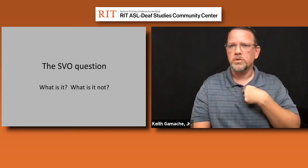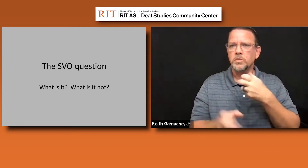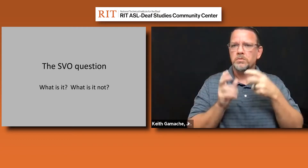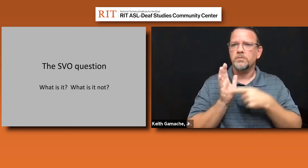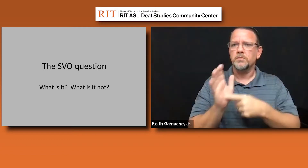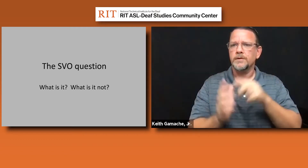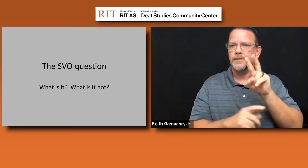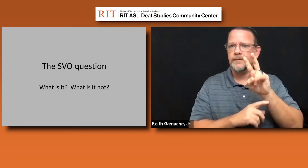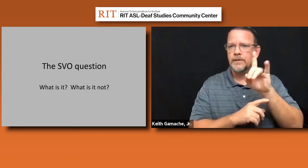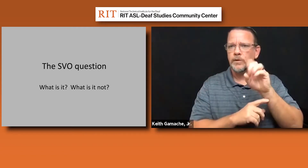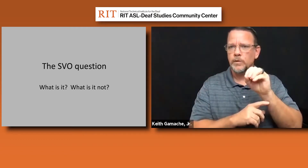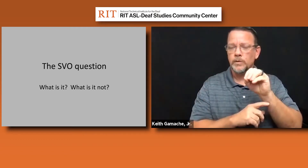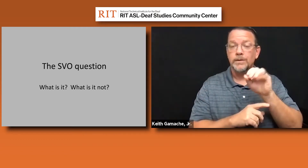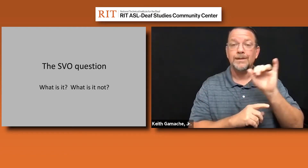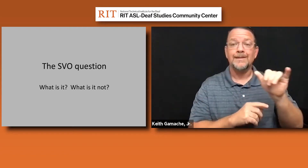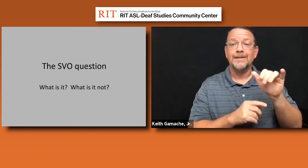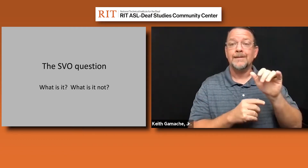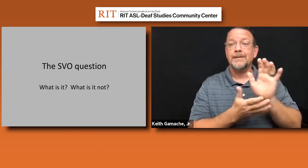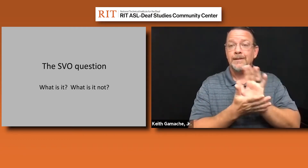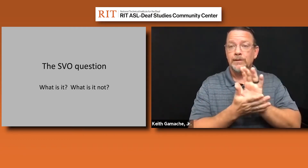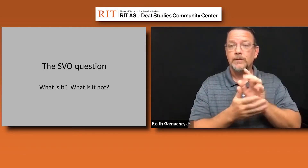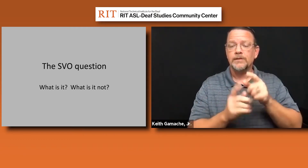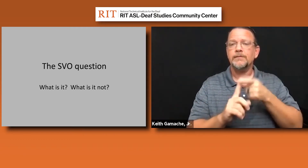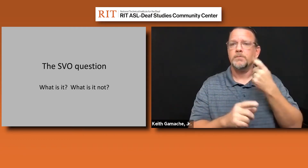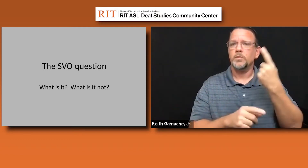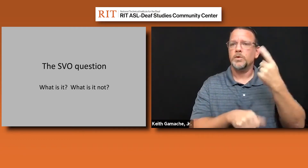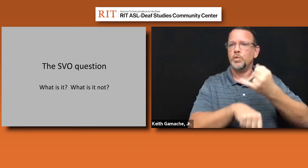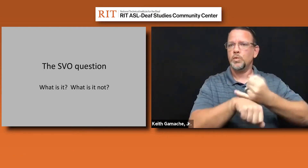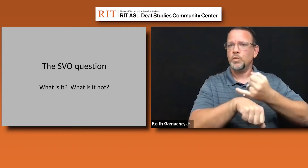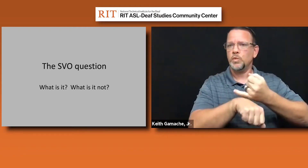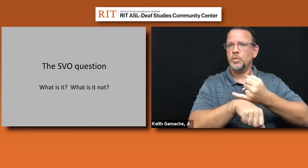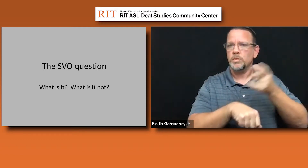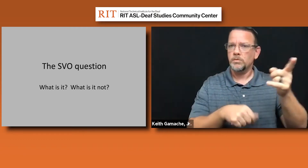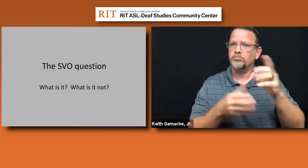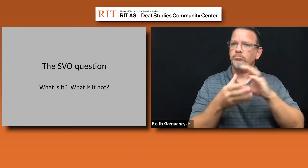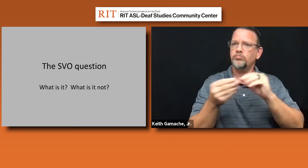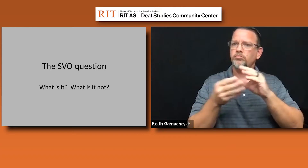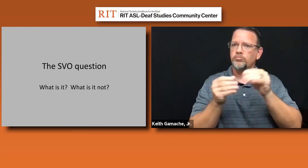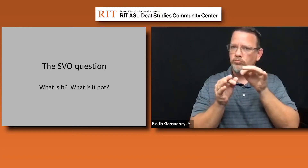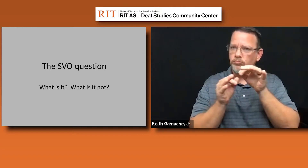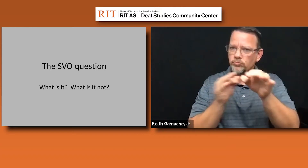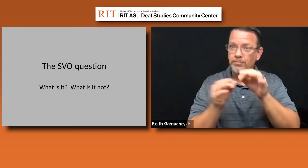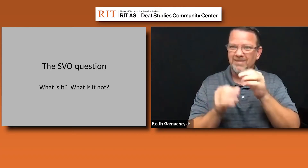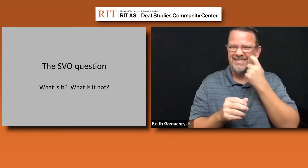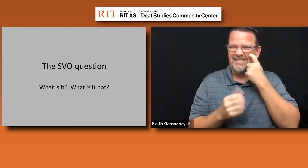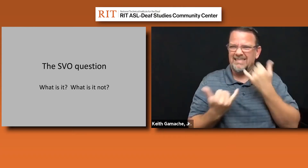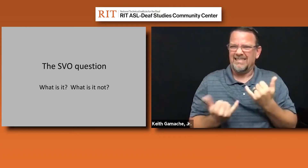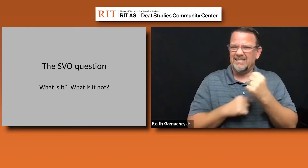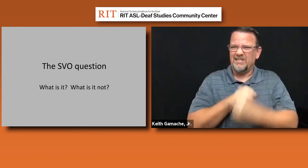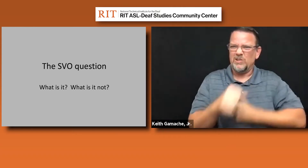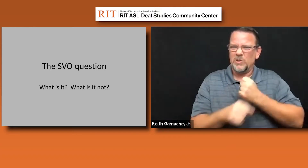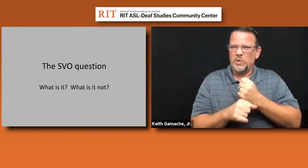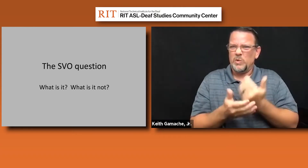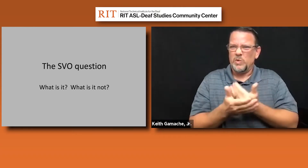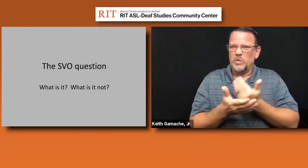and I have one video that I'll show you produced from a school, a Deaf School, and this was very recent.